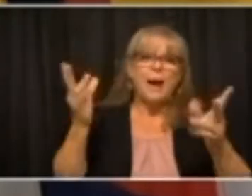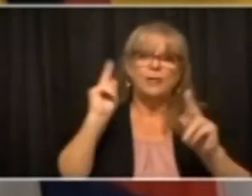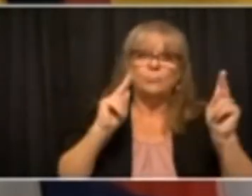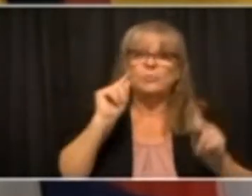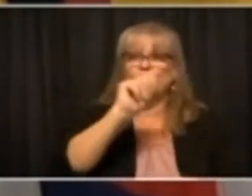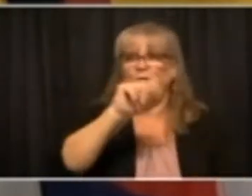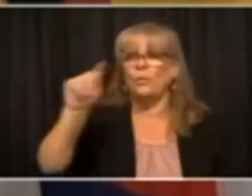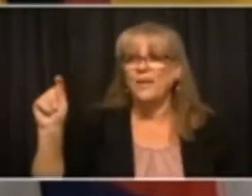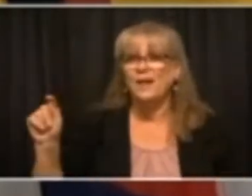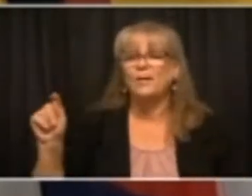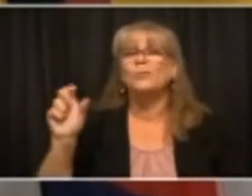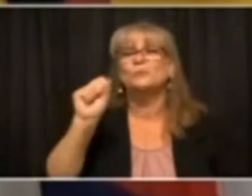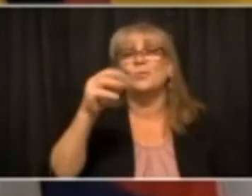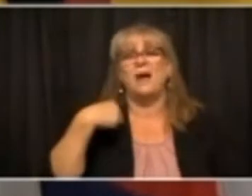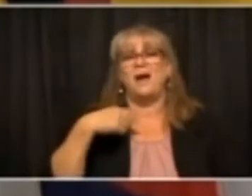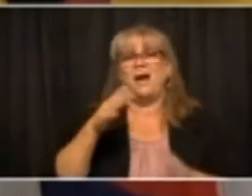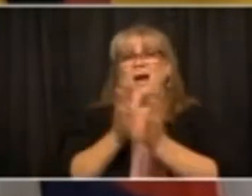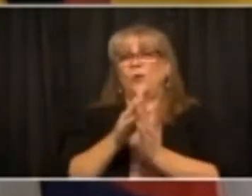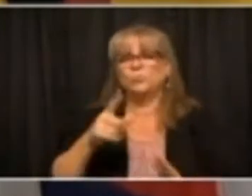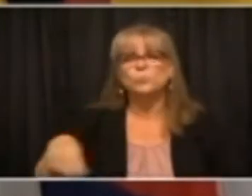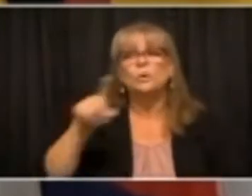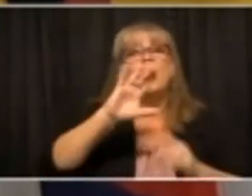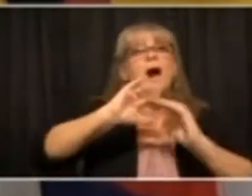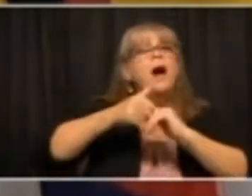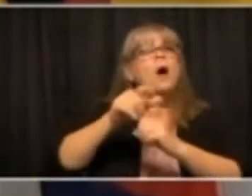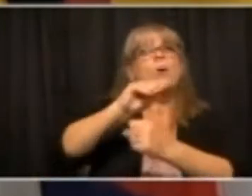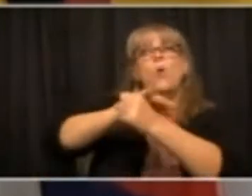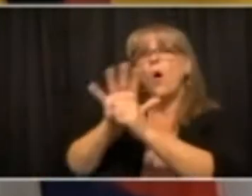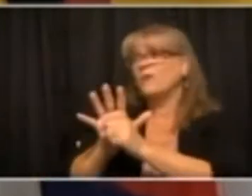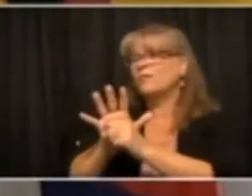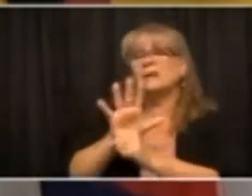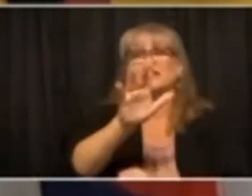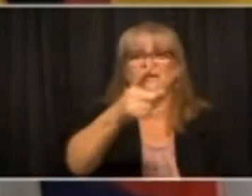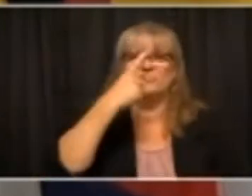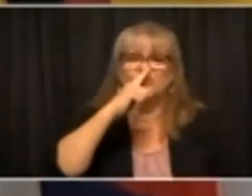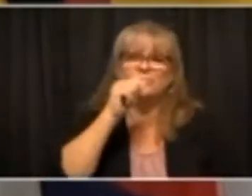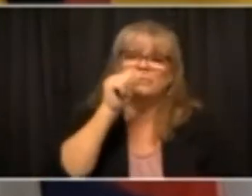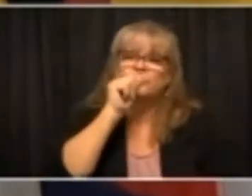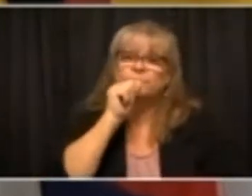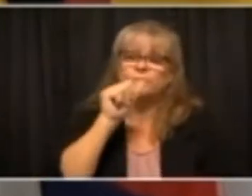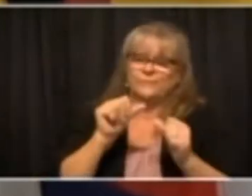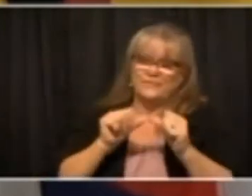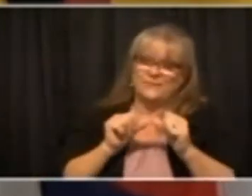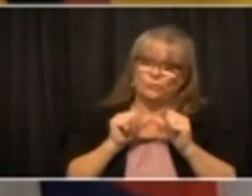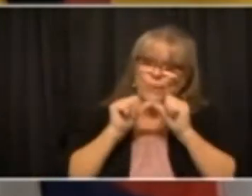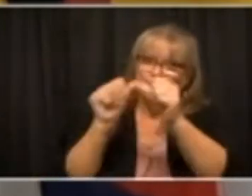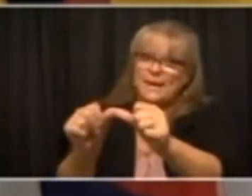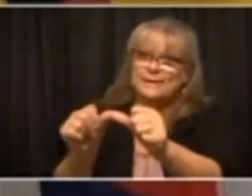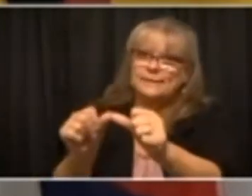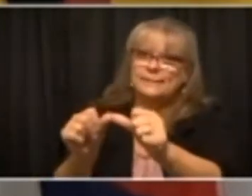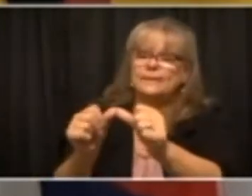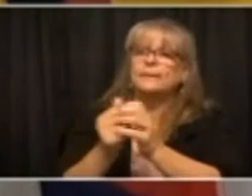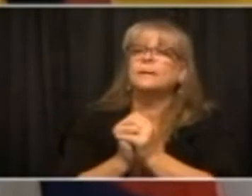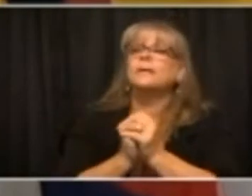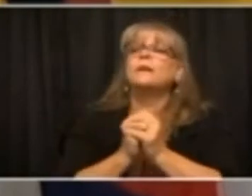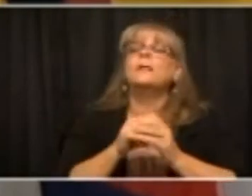patience continued forbearance now is not the time for large get-togethers and parties and that that's difficult in its own